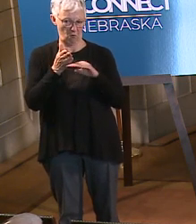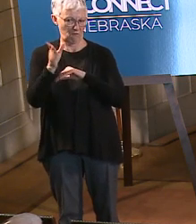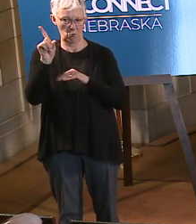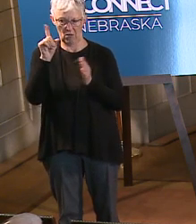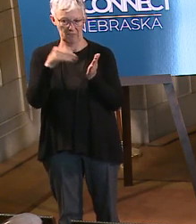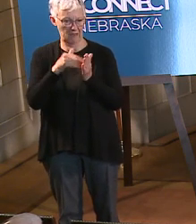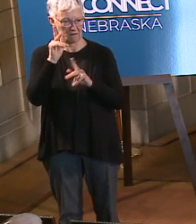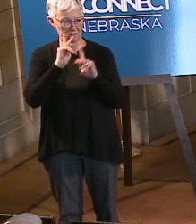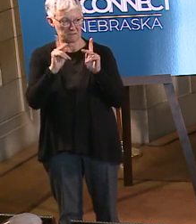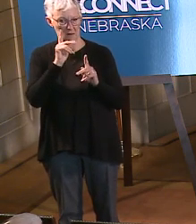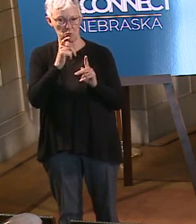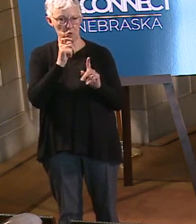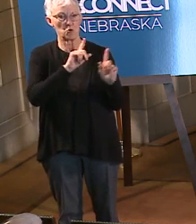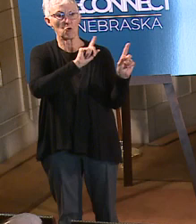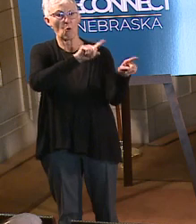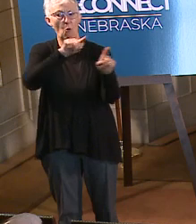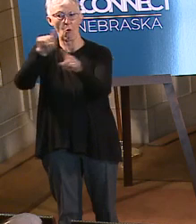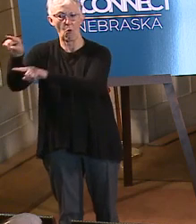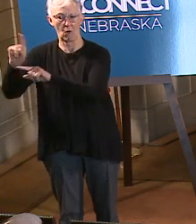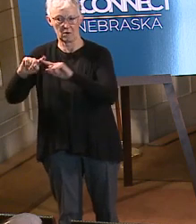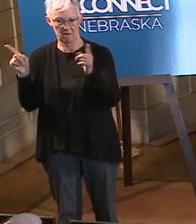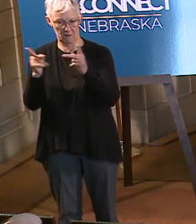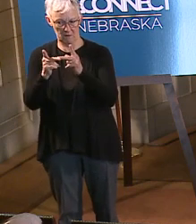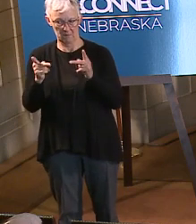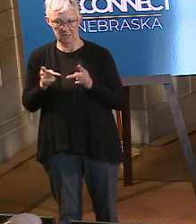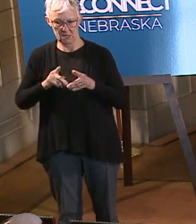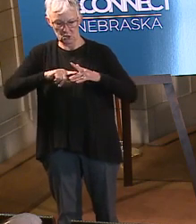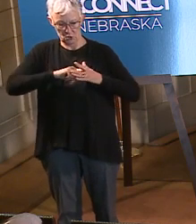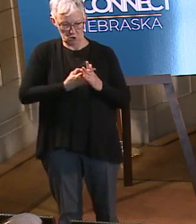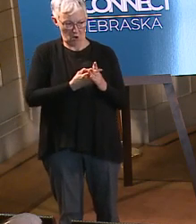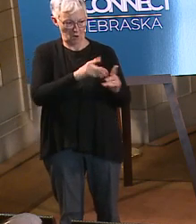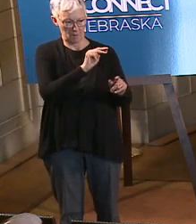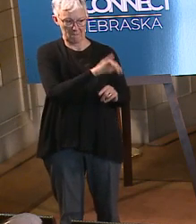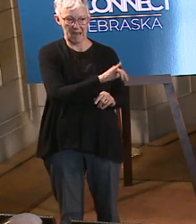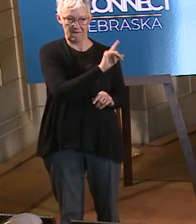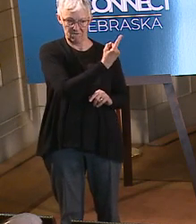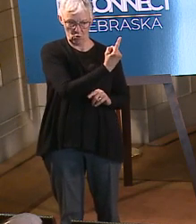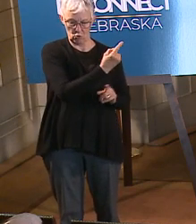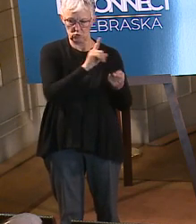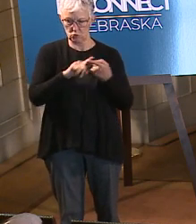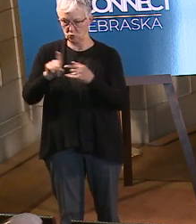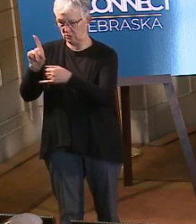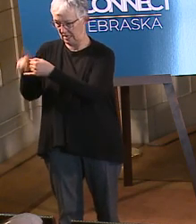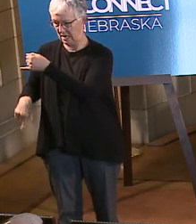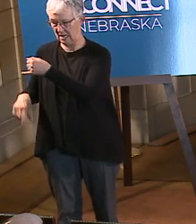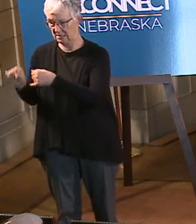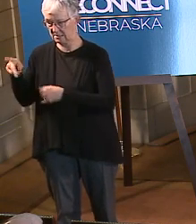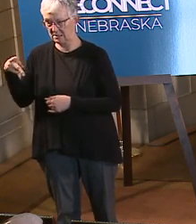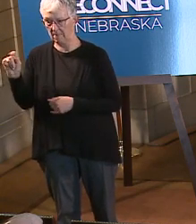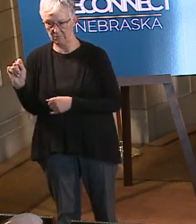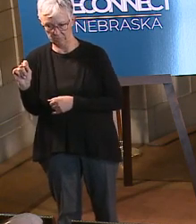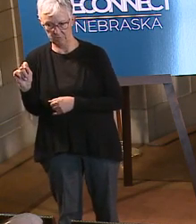YEARS. LAST YEAR, 1,185 FOLKS AT 70 STOPS THROUGHOUT THE STATE, THE